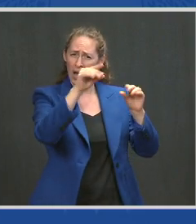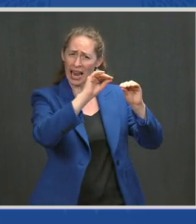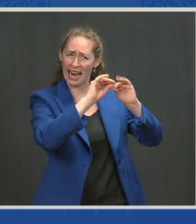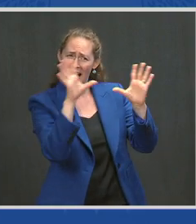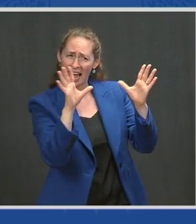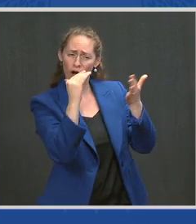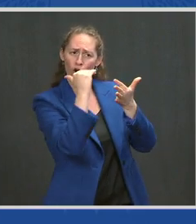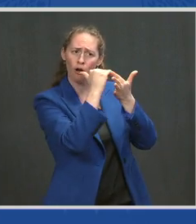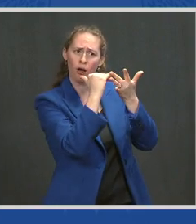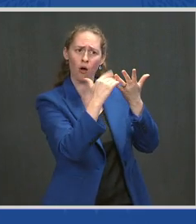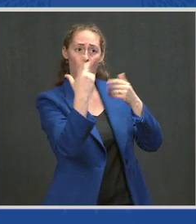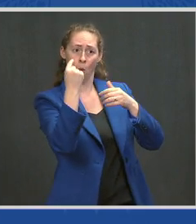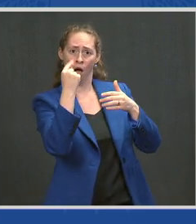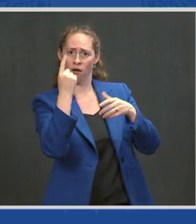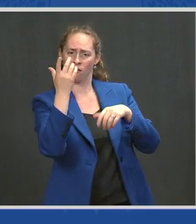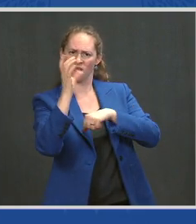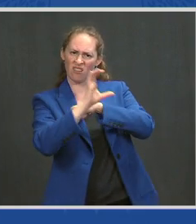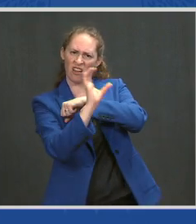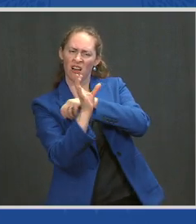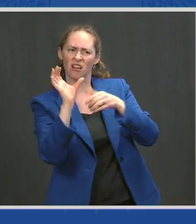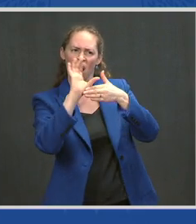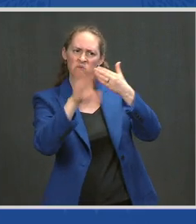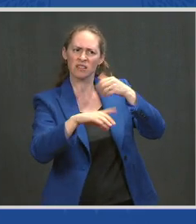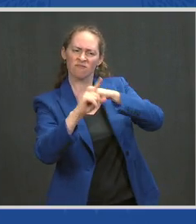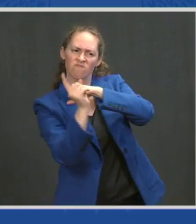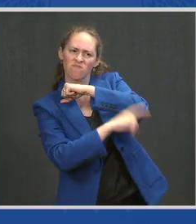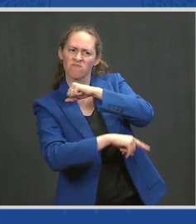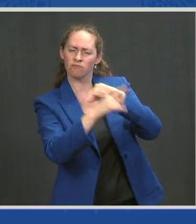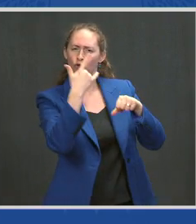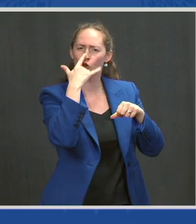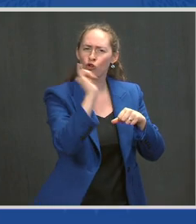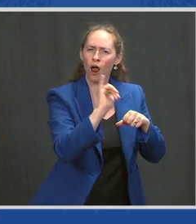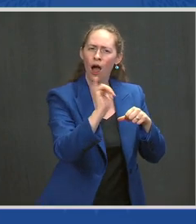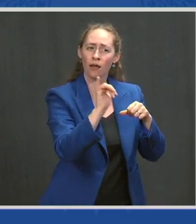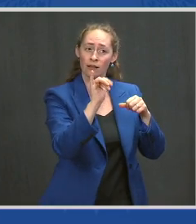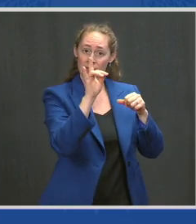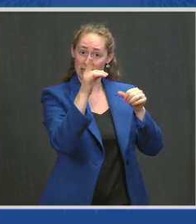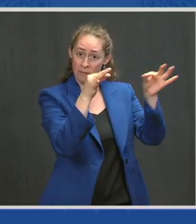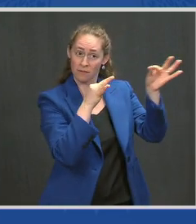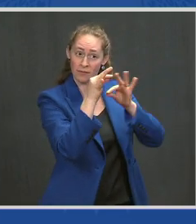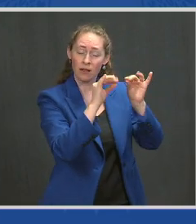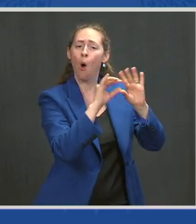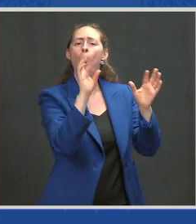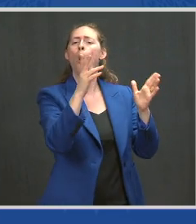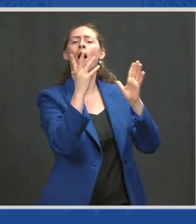would be for interfering in that critical infrastructure? Did you leave that vague? Did he respond in any way to it?